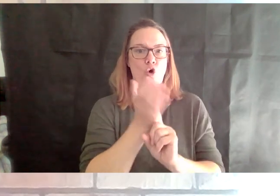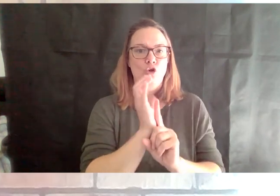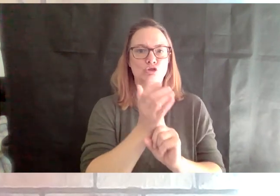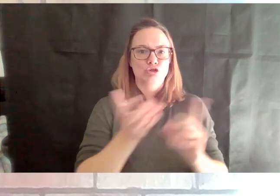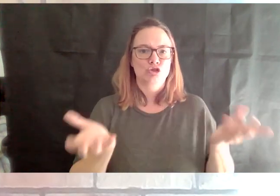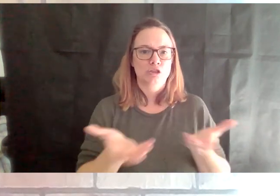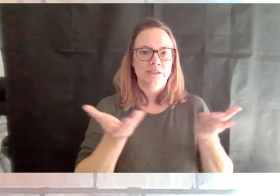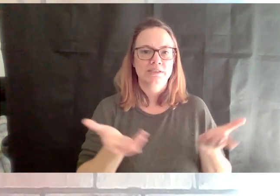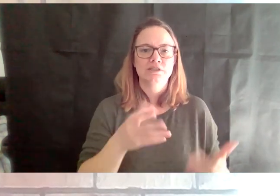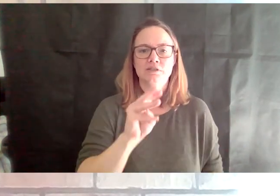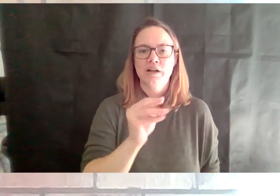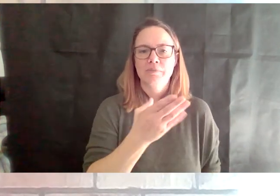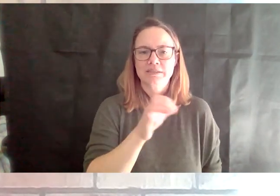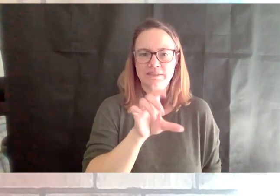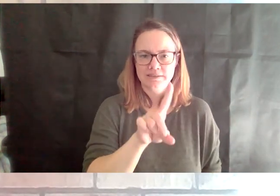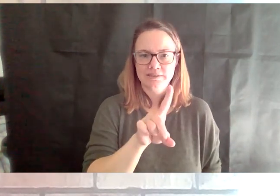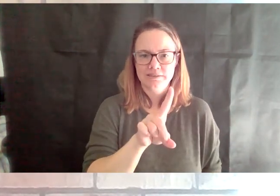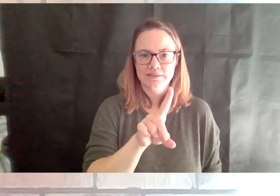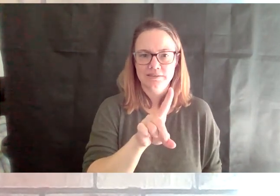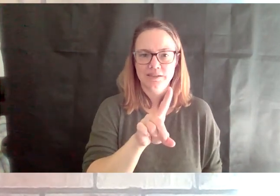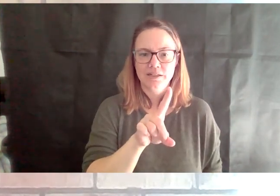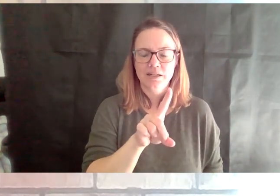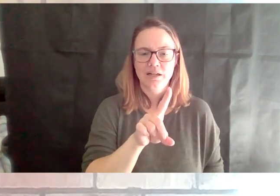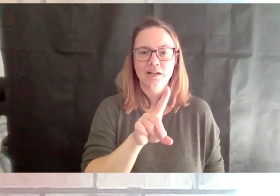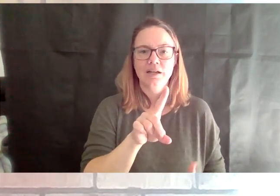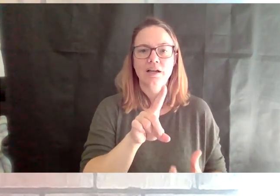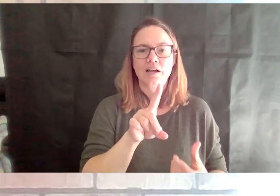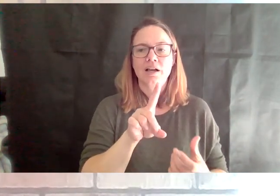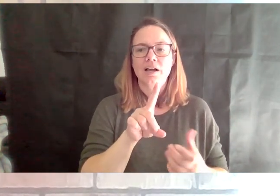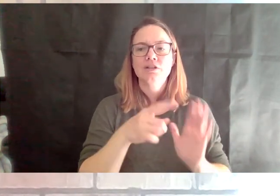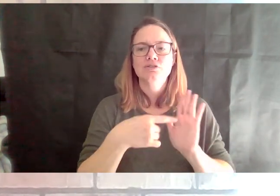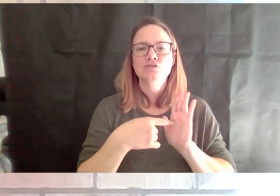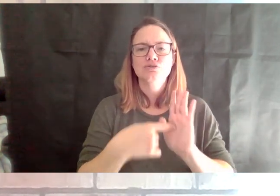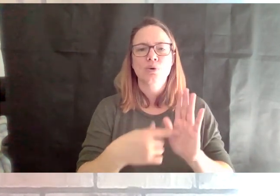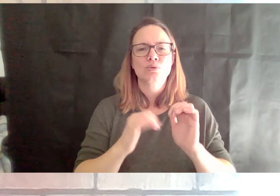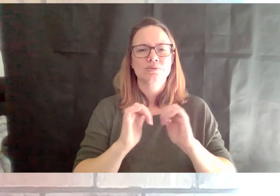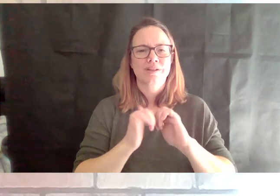extends into how we each help each other in different ways.